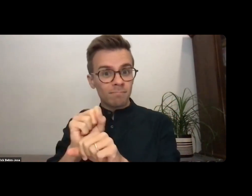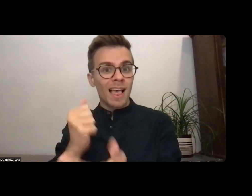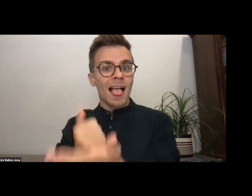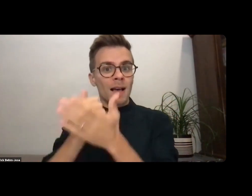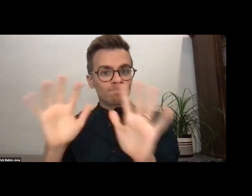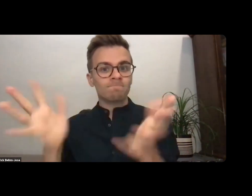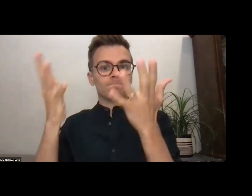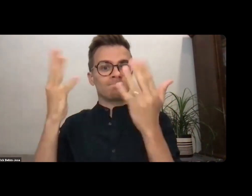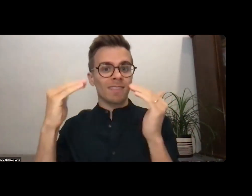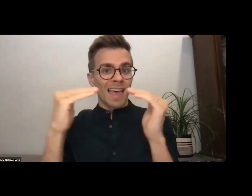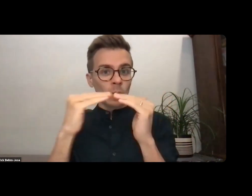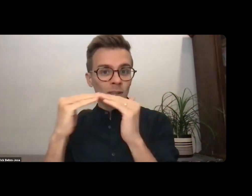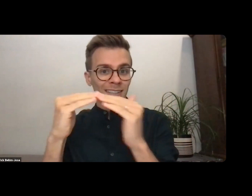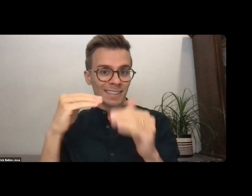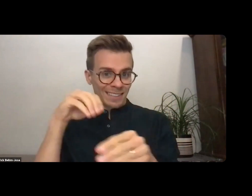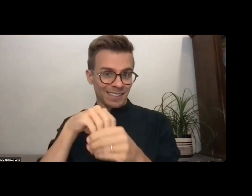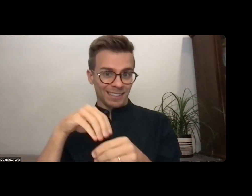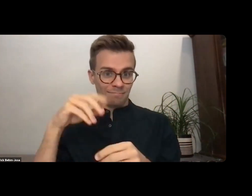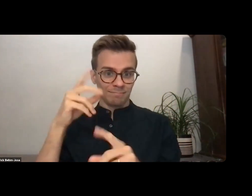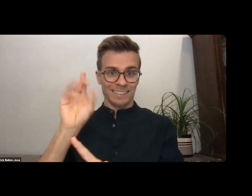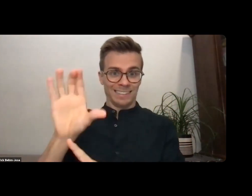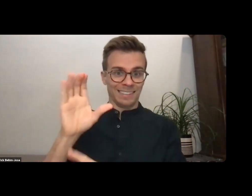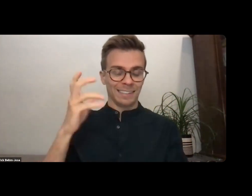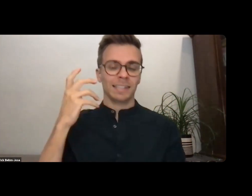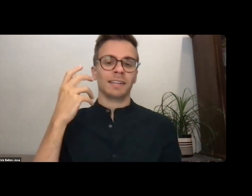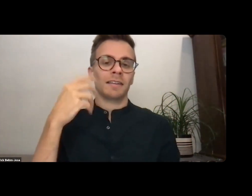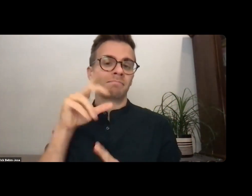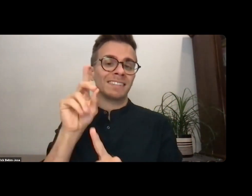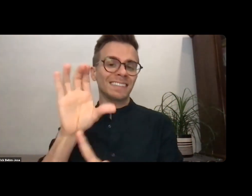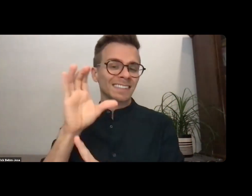and whether it would help elevate equity in D.C.